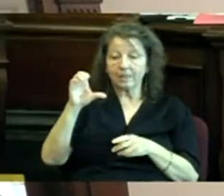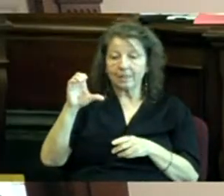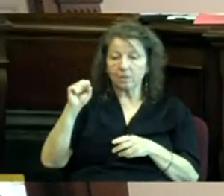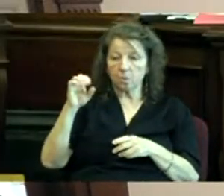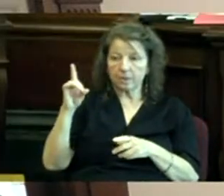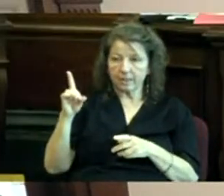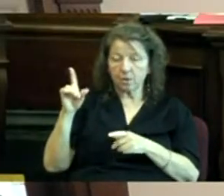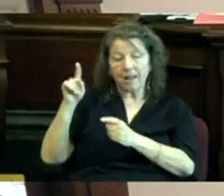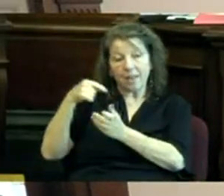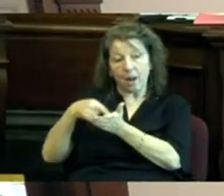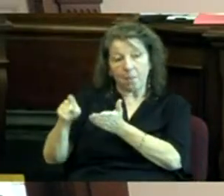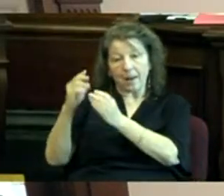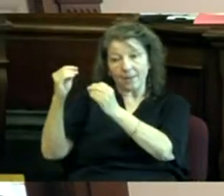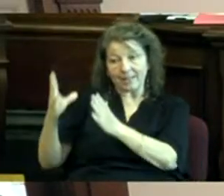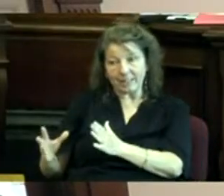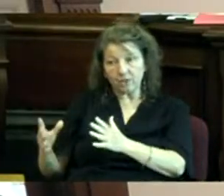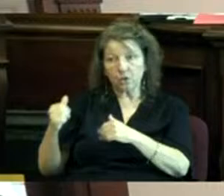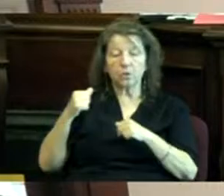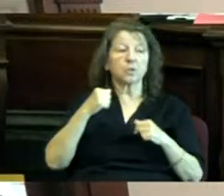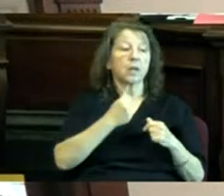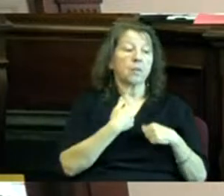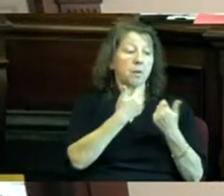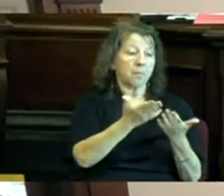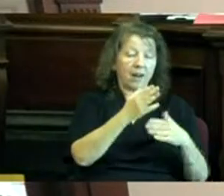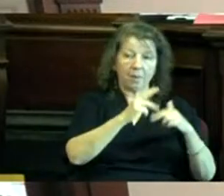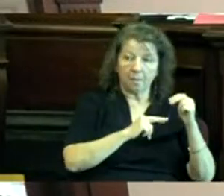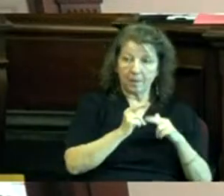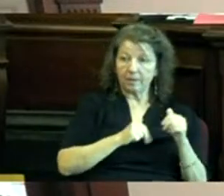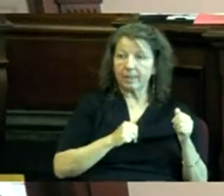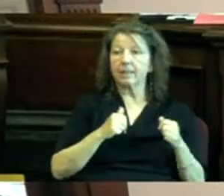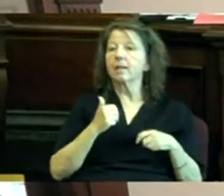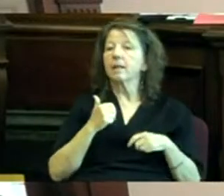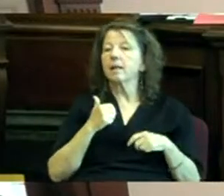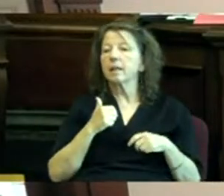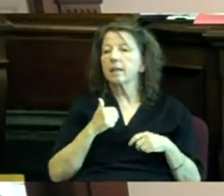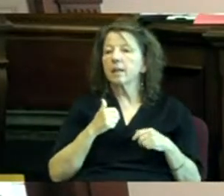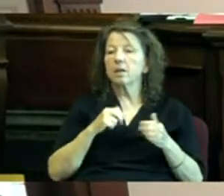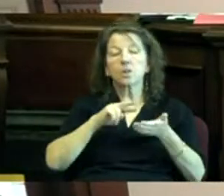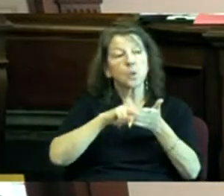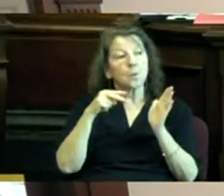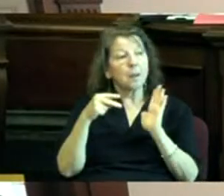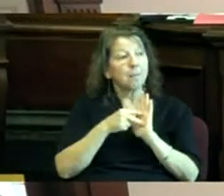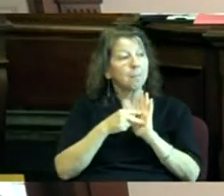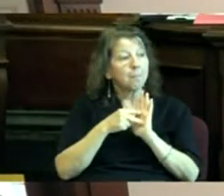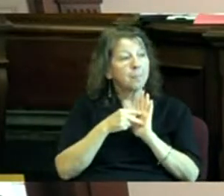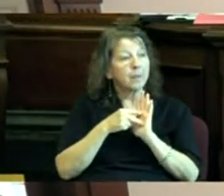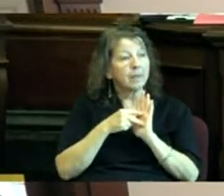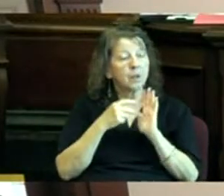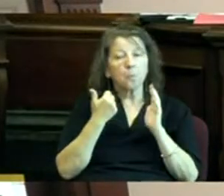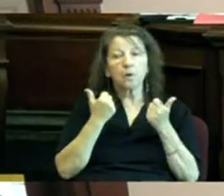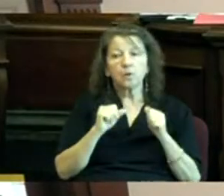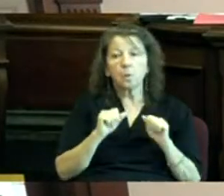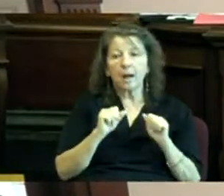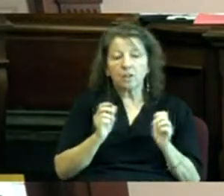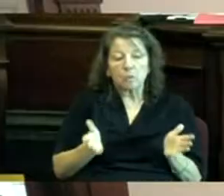legislation. But this is also a partnership with the Rochester City School District. They will be paying the teachers and they